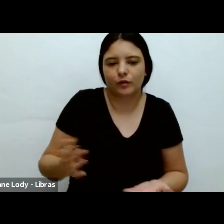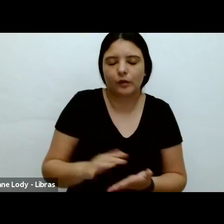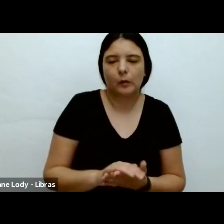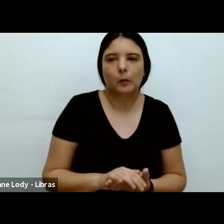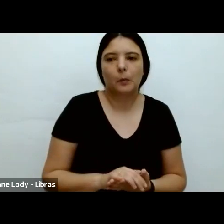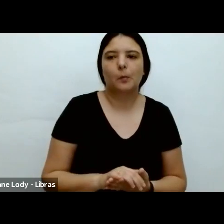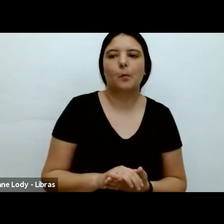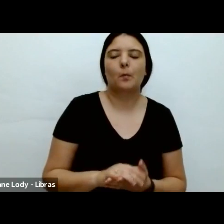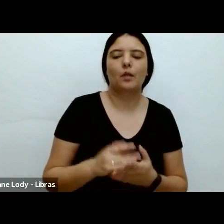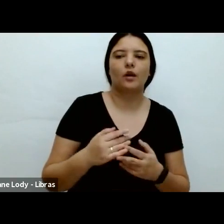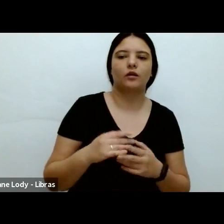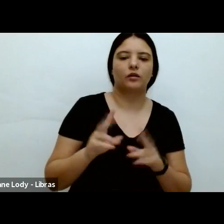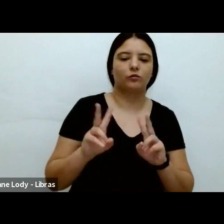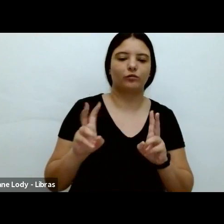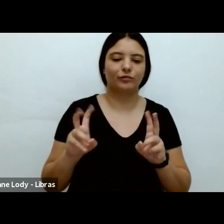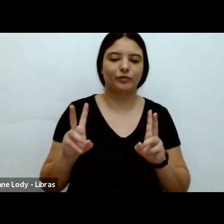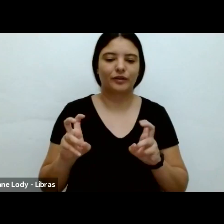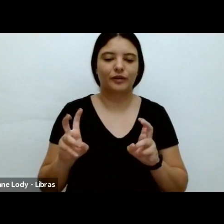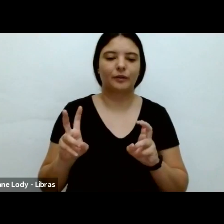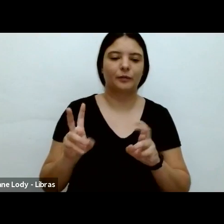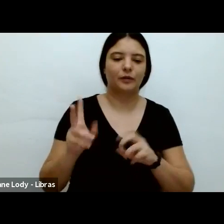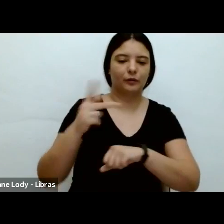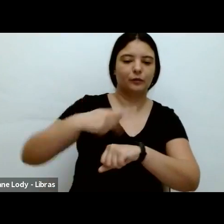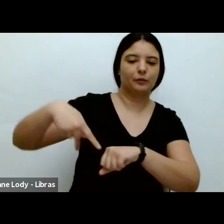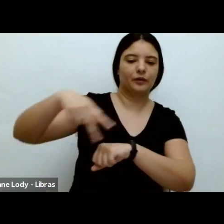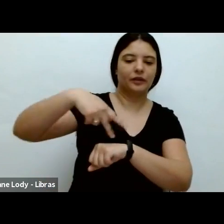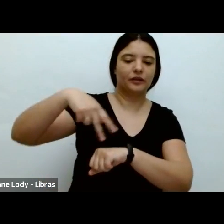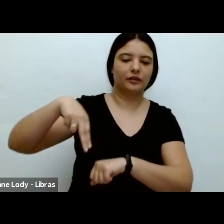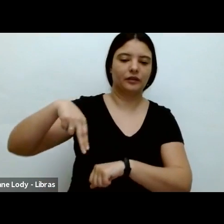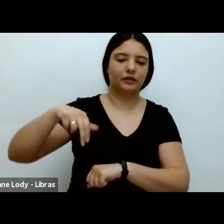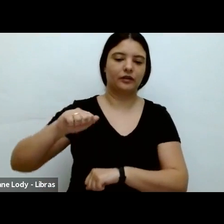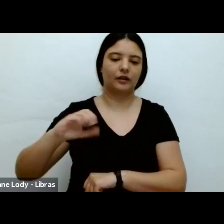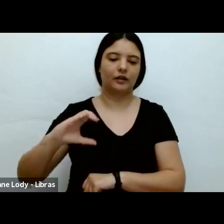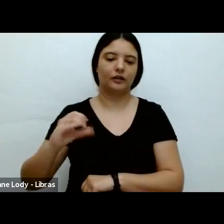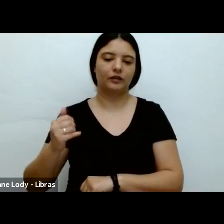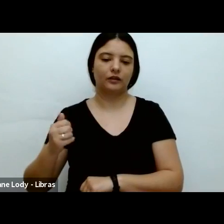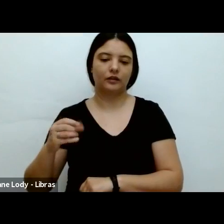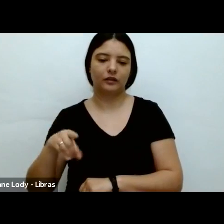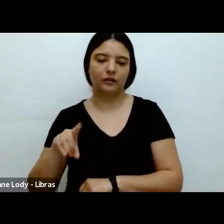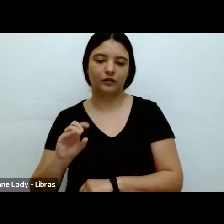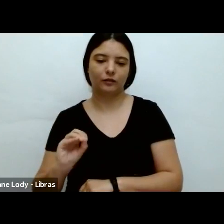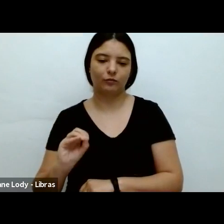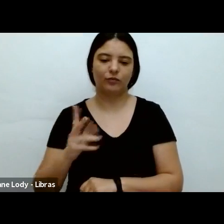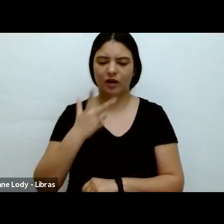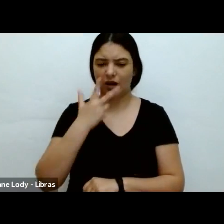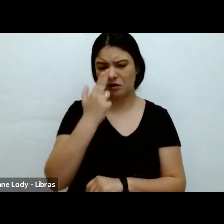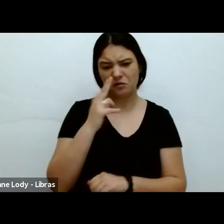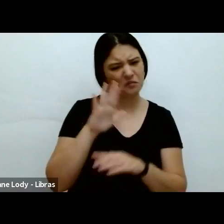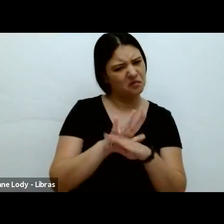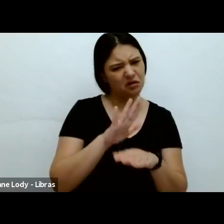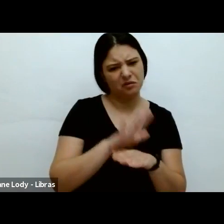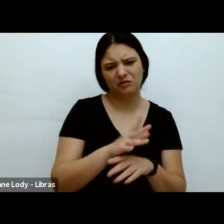nation state. So I think he So I think he may. be done be does not help be does not help much that be does not help much that it